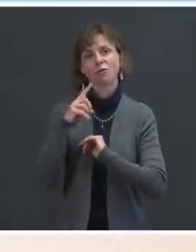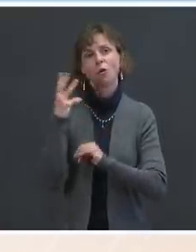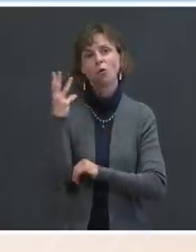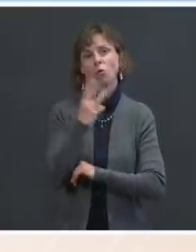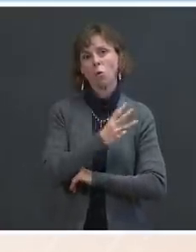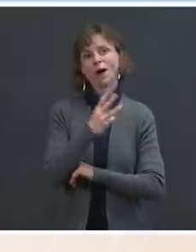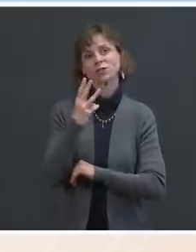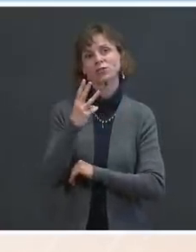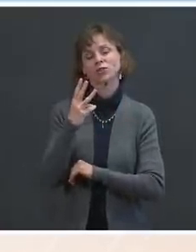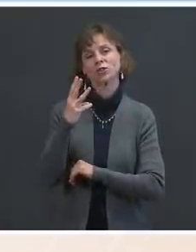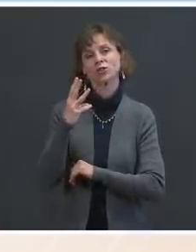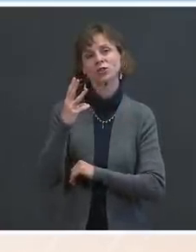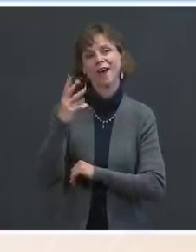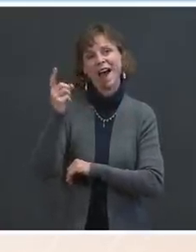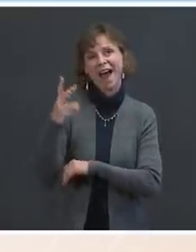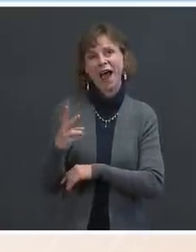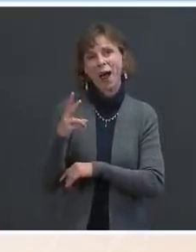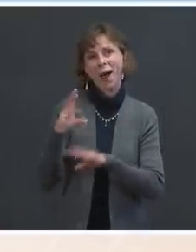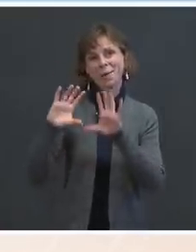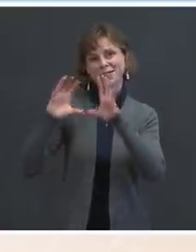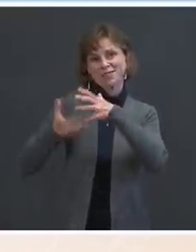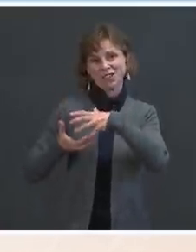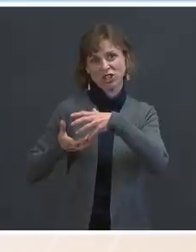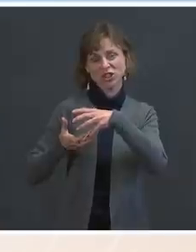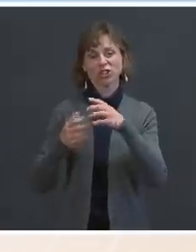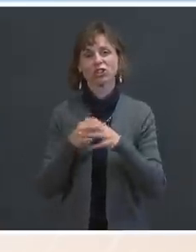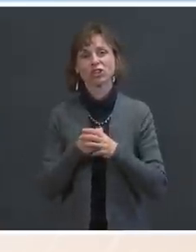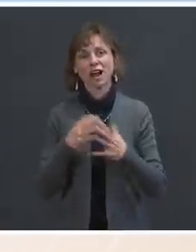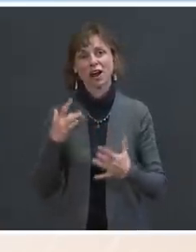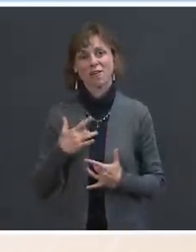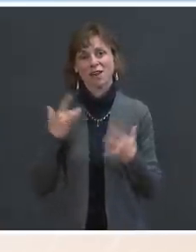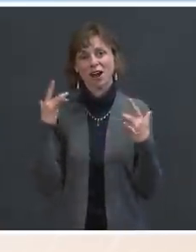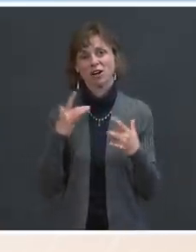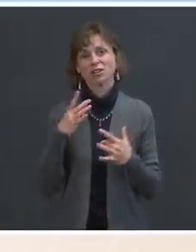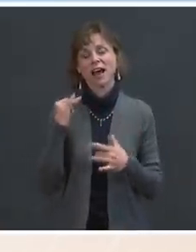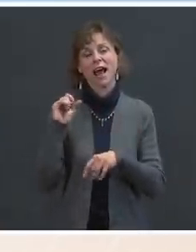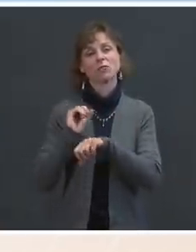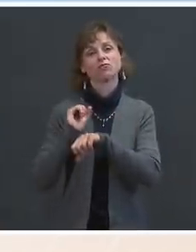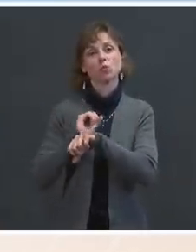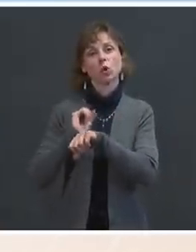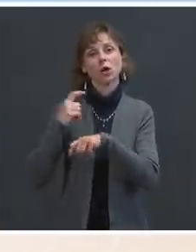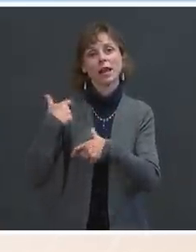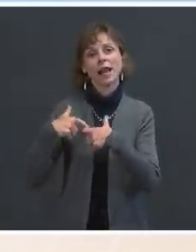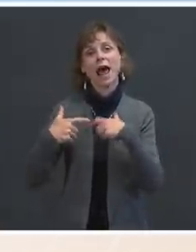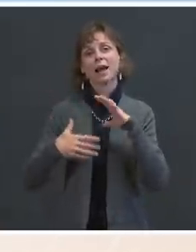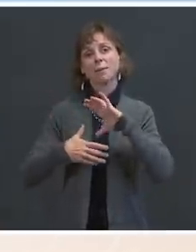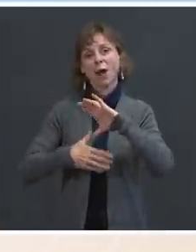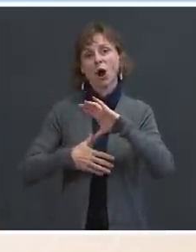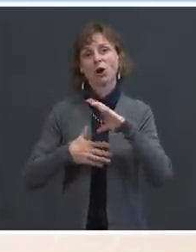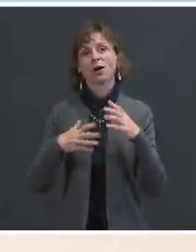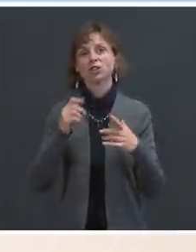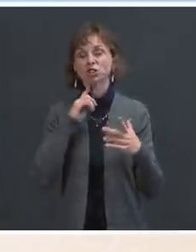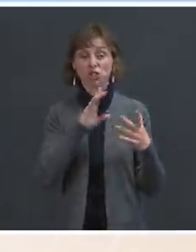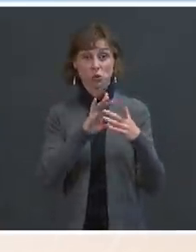and has focused on Latin America for more than 30 years as a career civil servant. She's going to give some remarks, and then happy to take some questions.